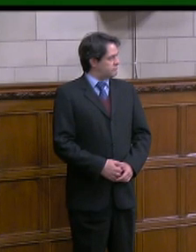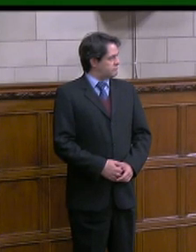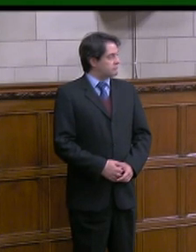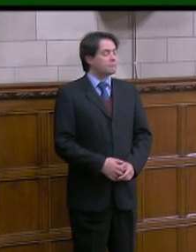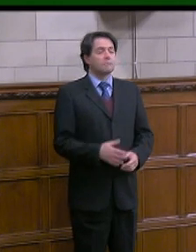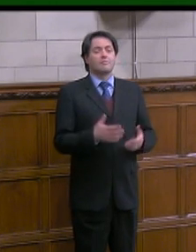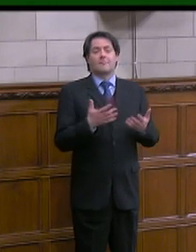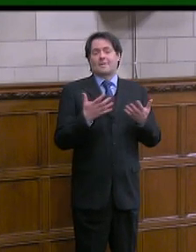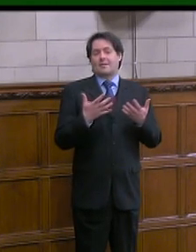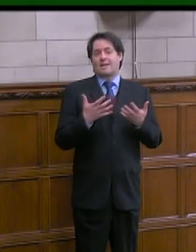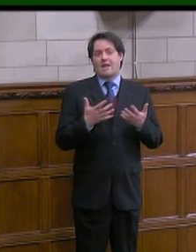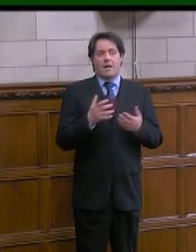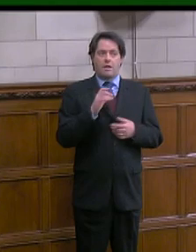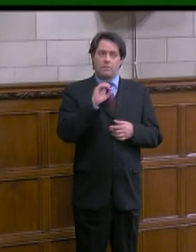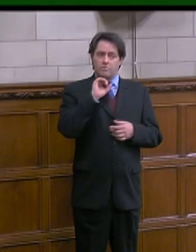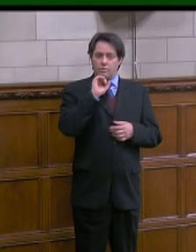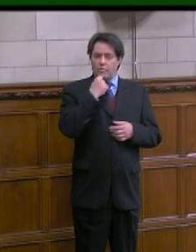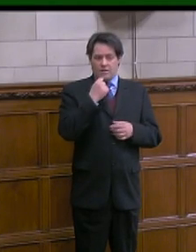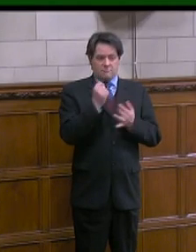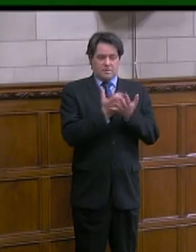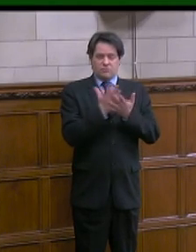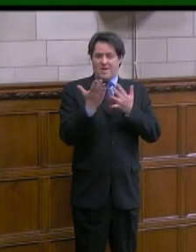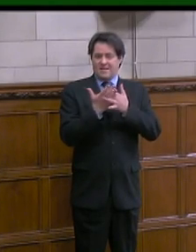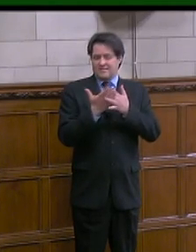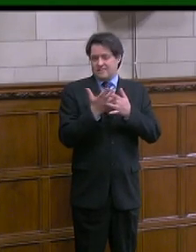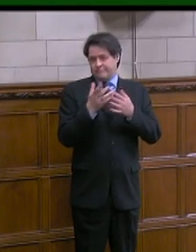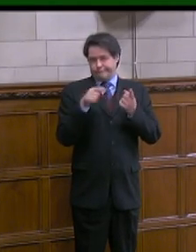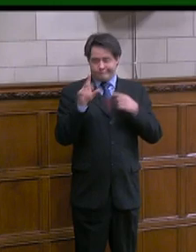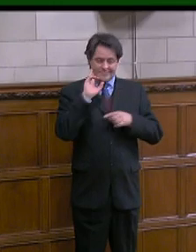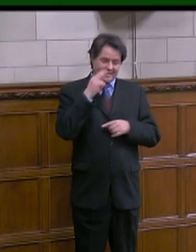Ian Austin (in the Chair): I draw Members’ attention to the fact that today’s proceedings are being made accessible to people who are deaf or hearing-impaired.